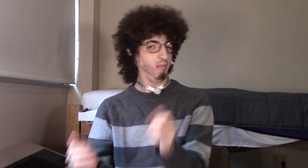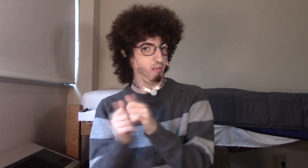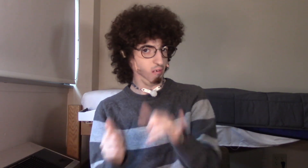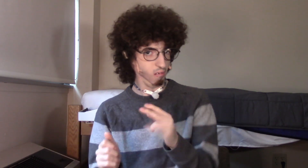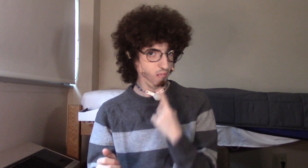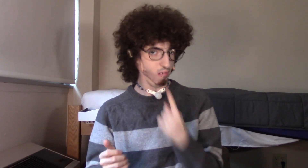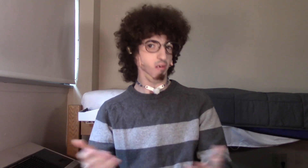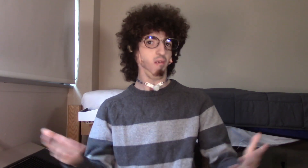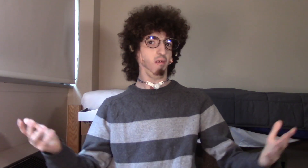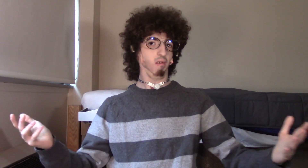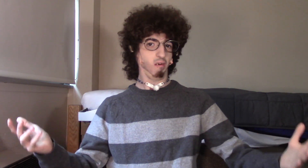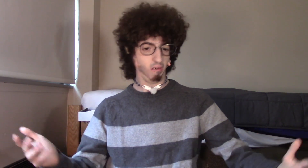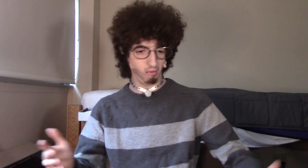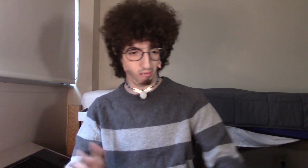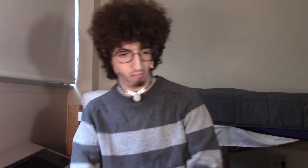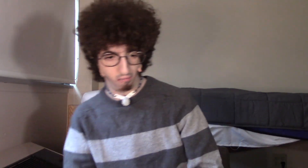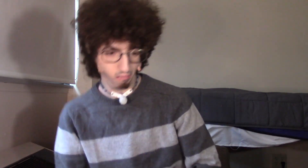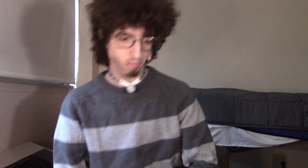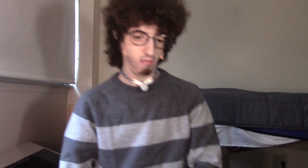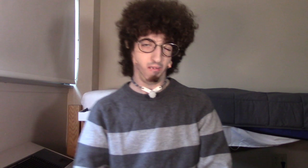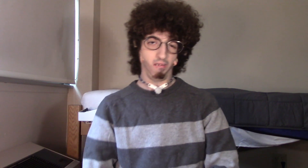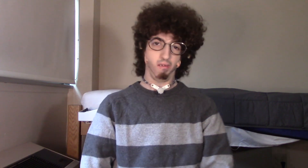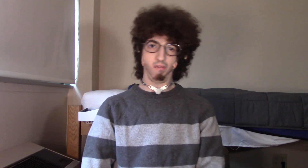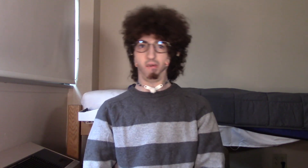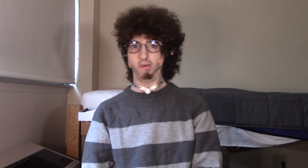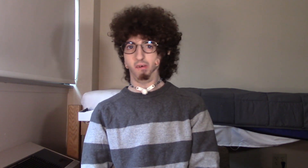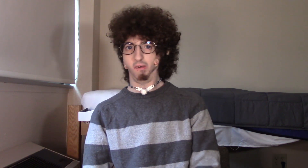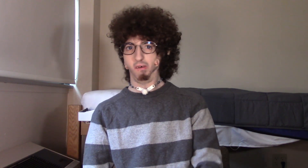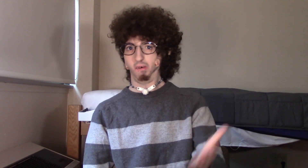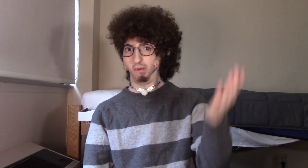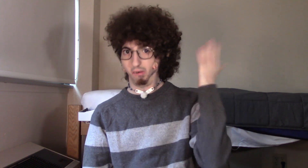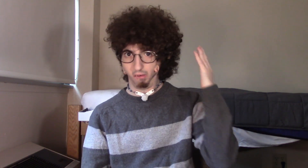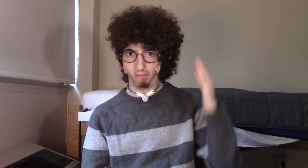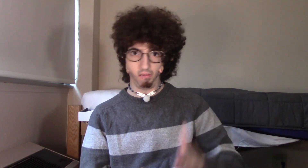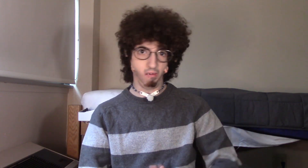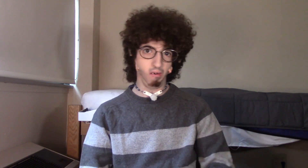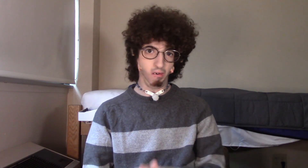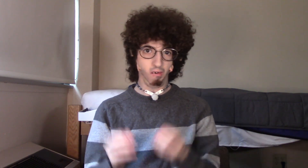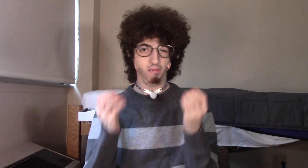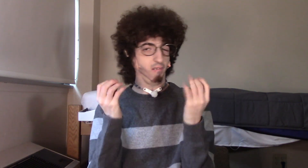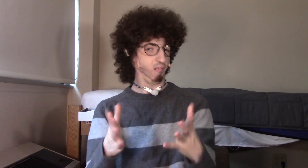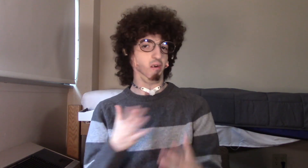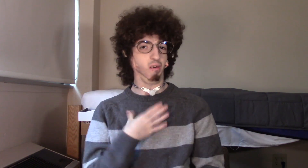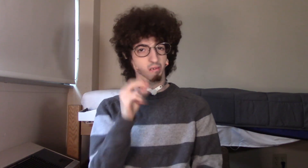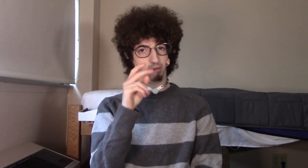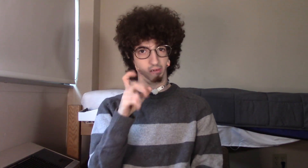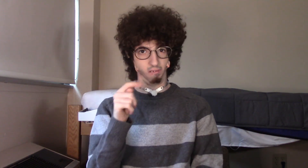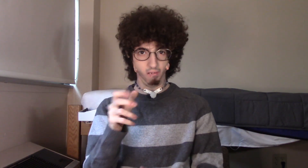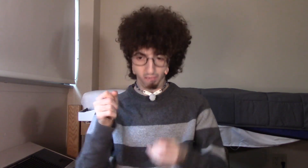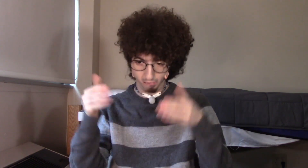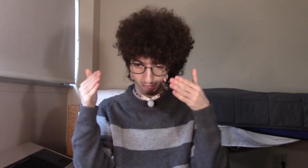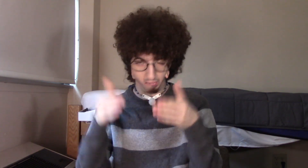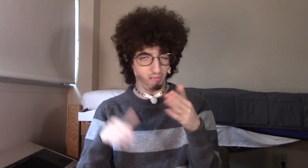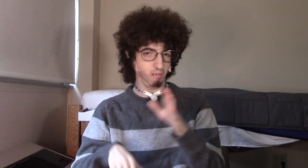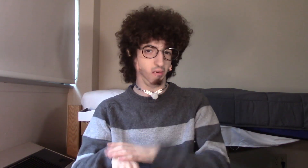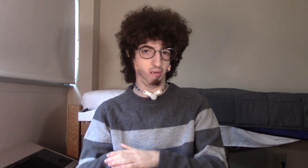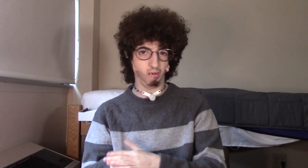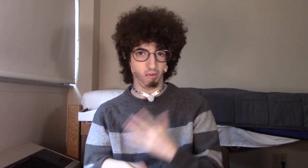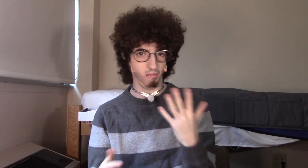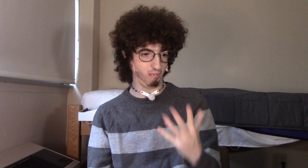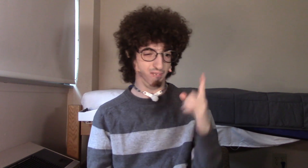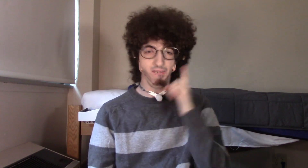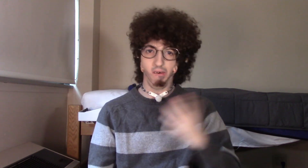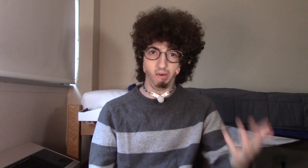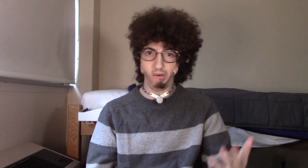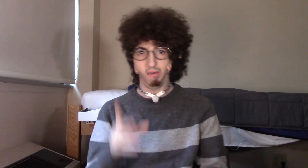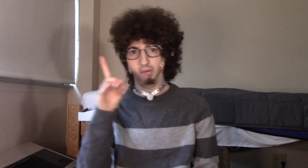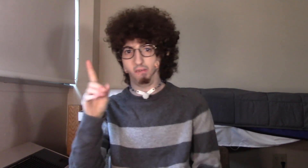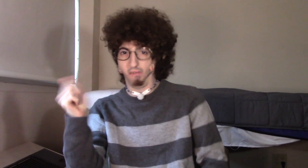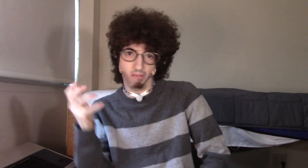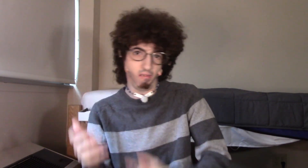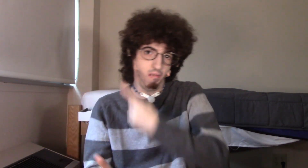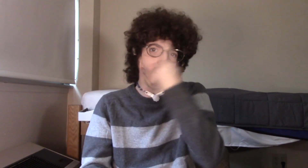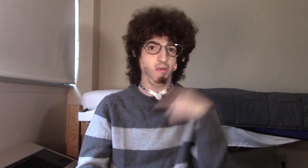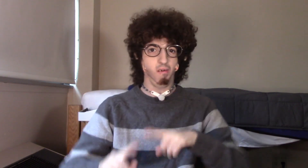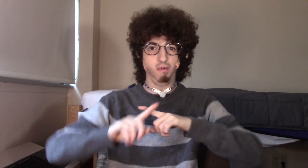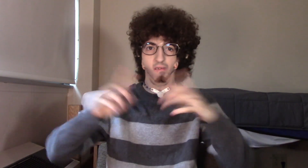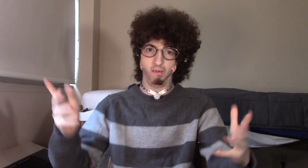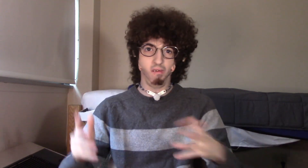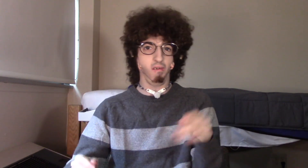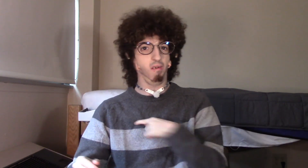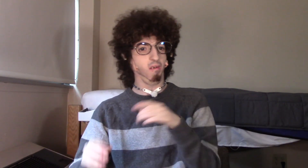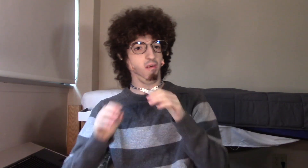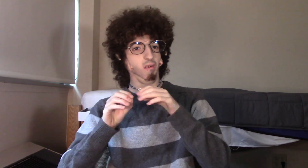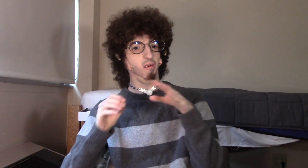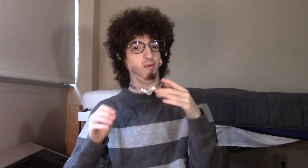With that being said, before a lot of my content was focused on being deaf, disabled, having a facial difference